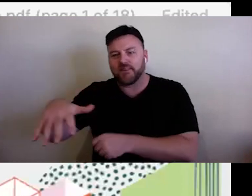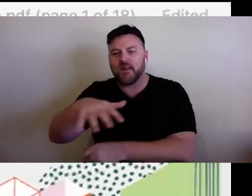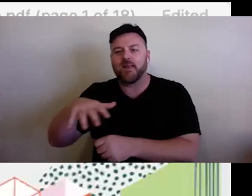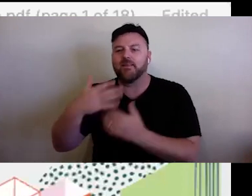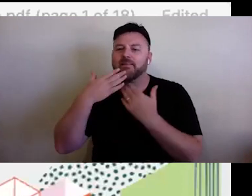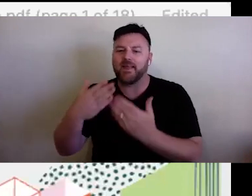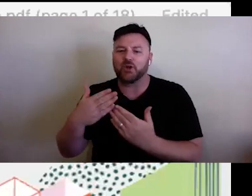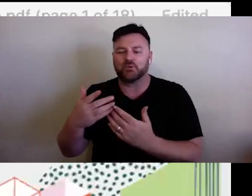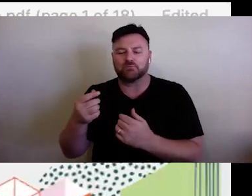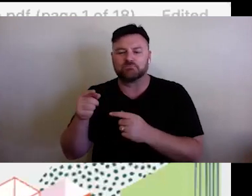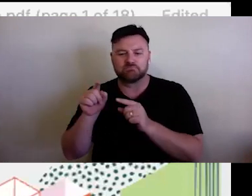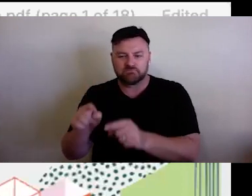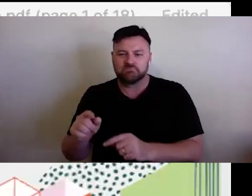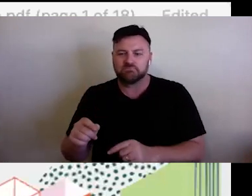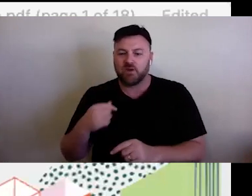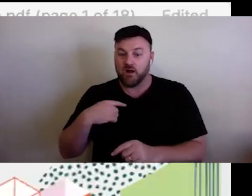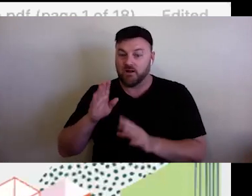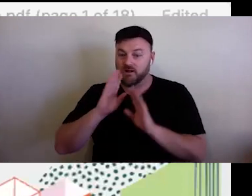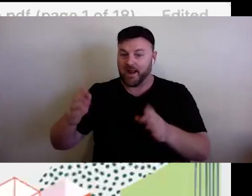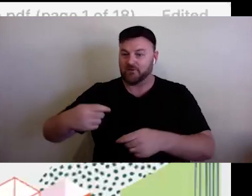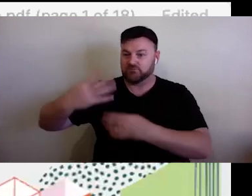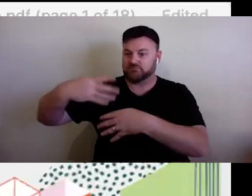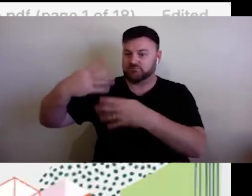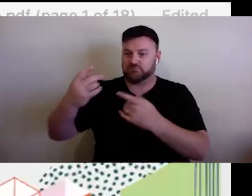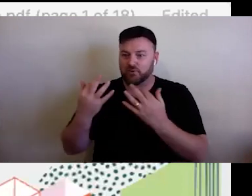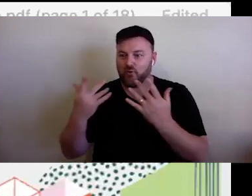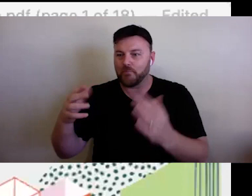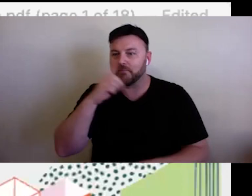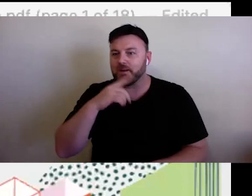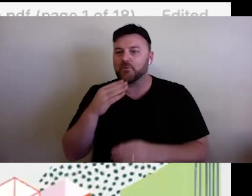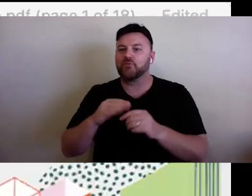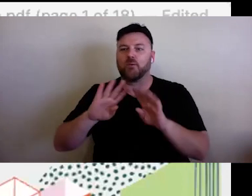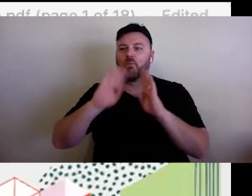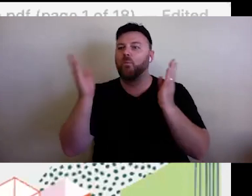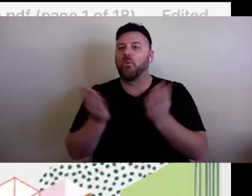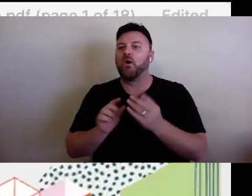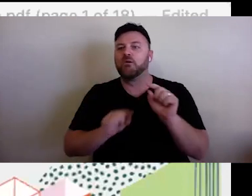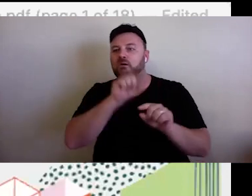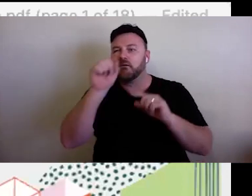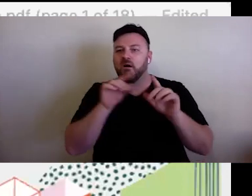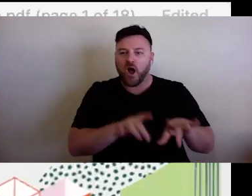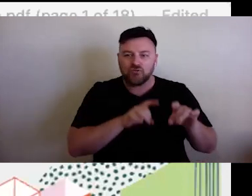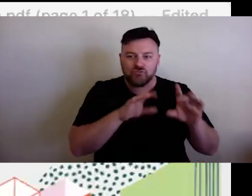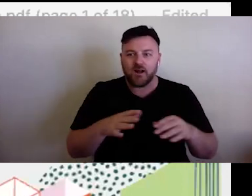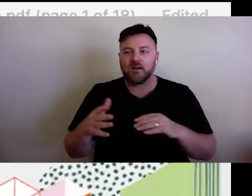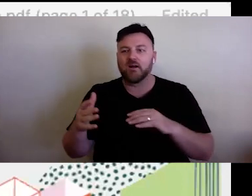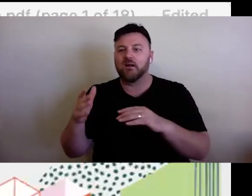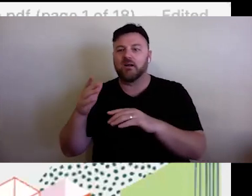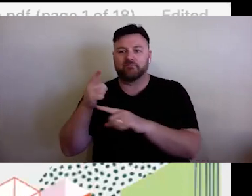joining us from all over Australia and beyond. Wow. Amazing. Alright,